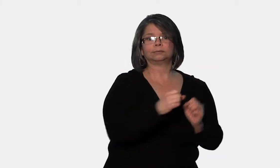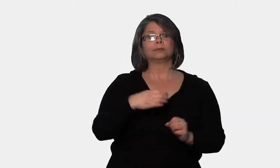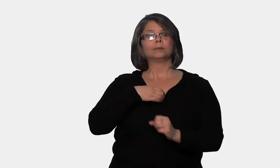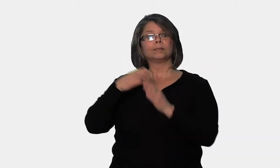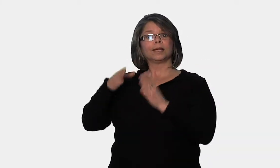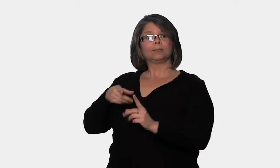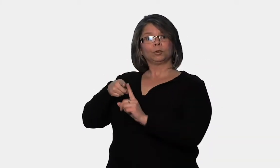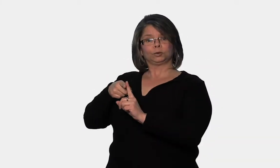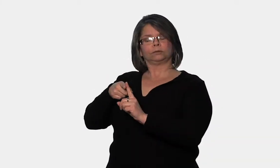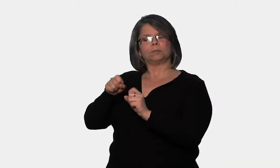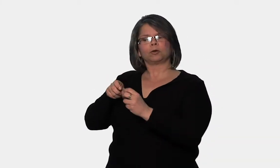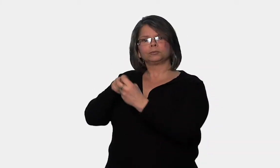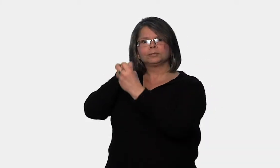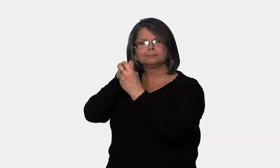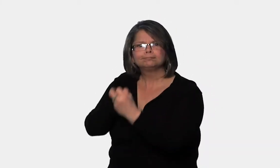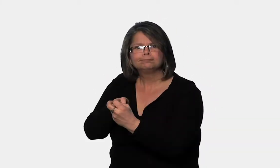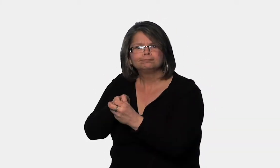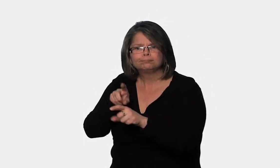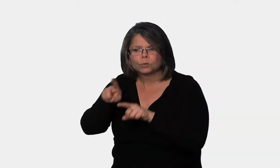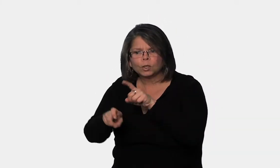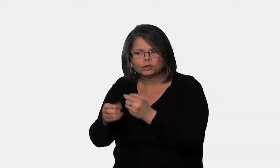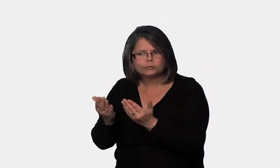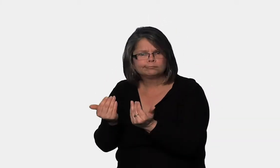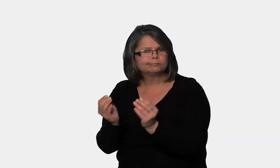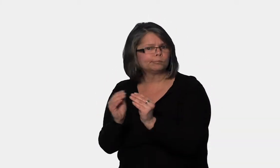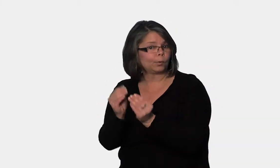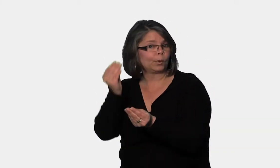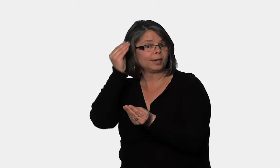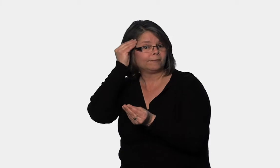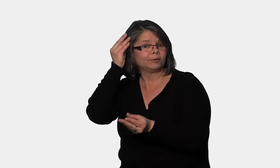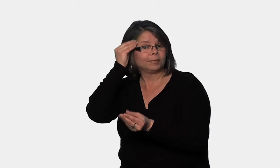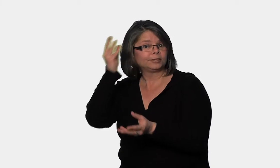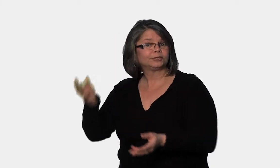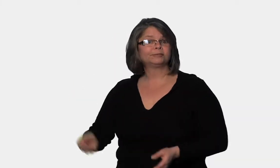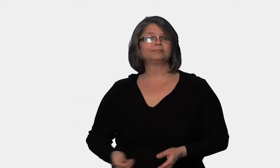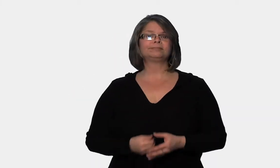and may interview the complainant to get more information.